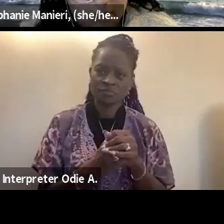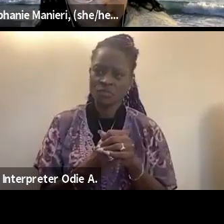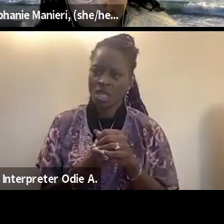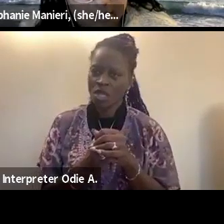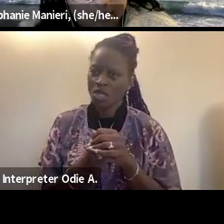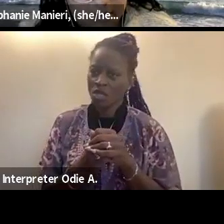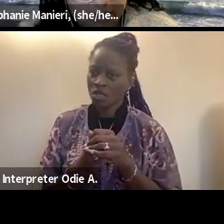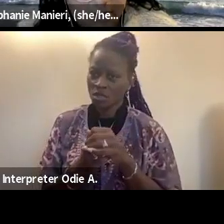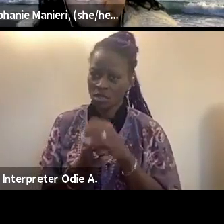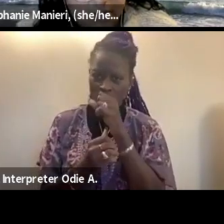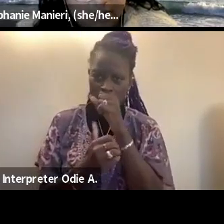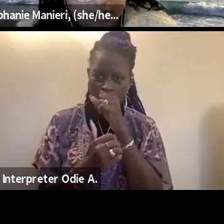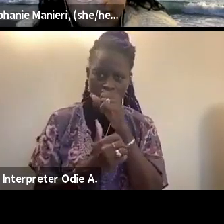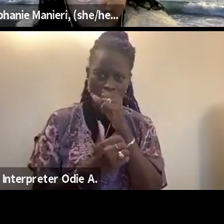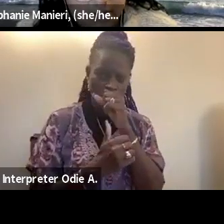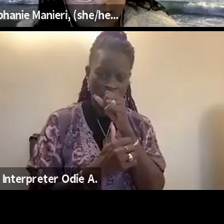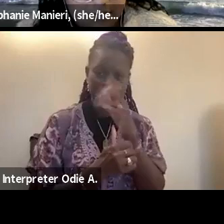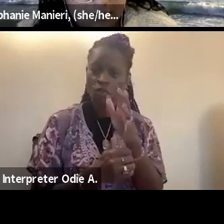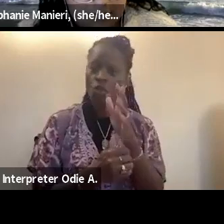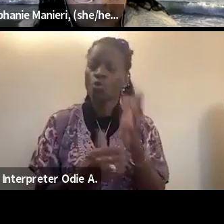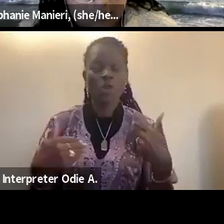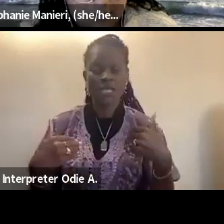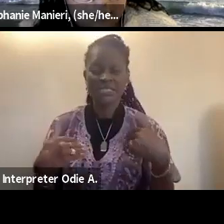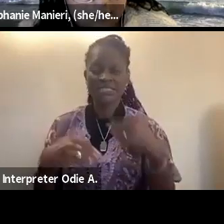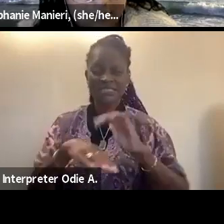We're doing a survey to determine what the impact of that vaccine